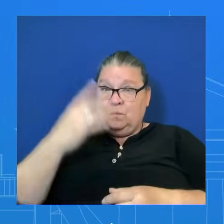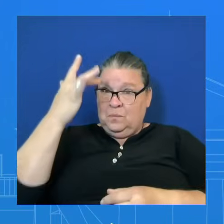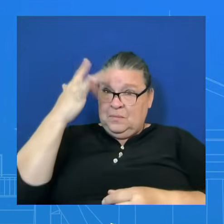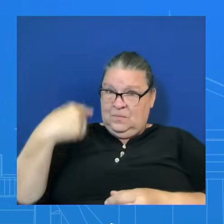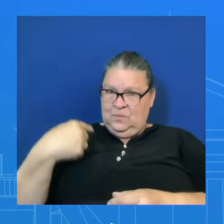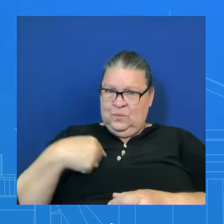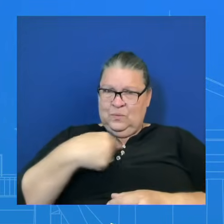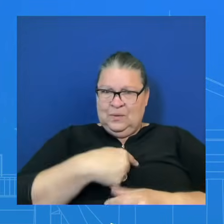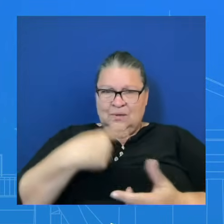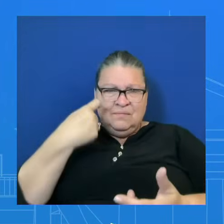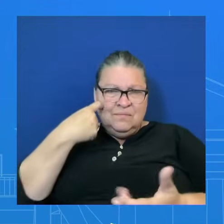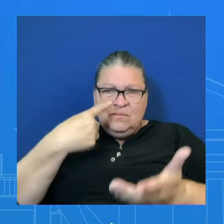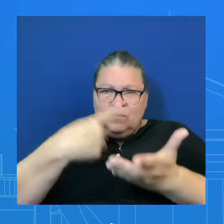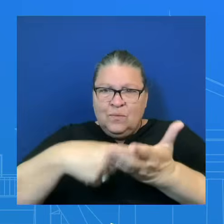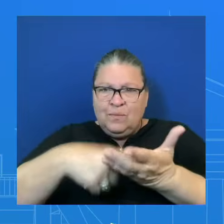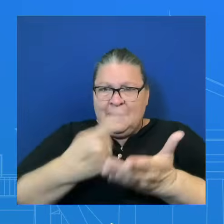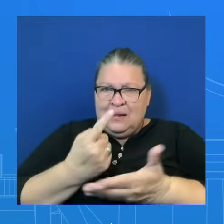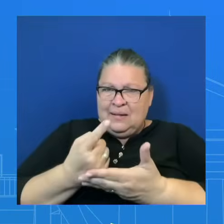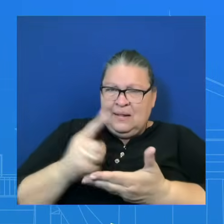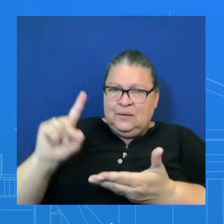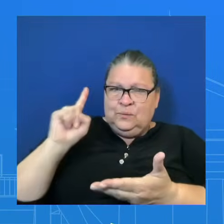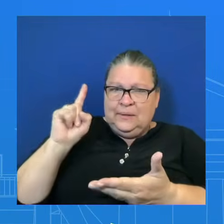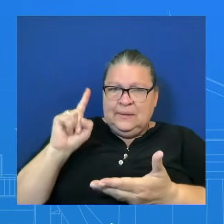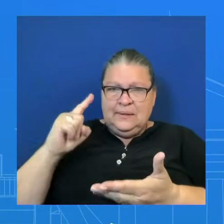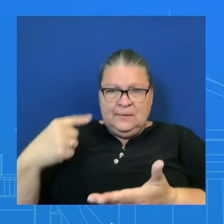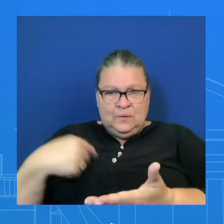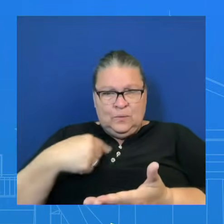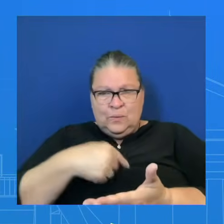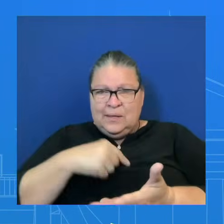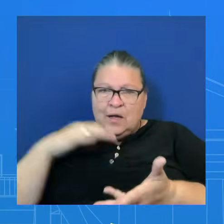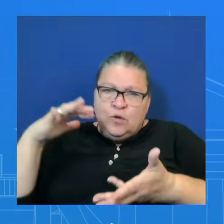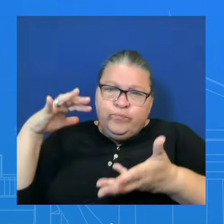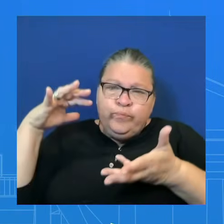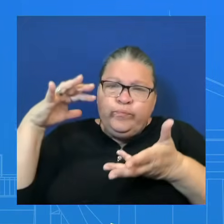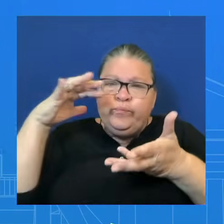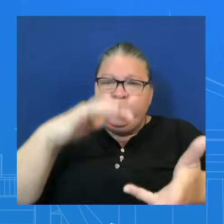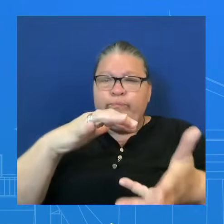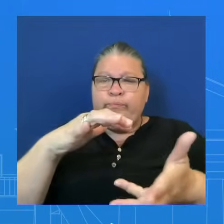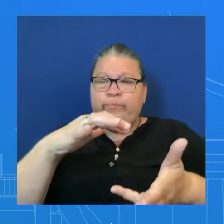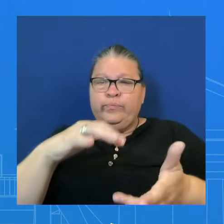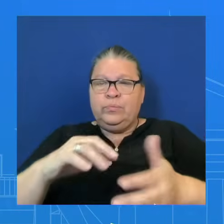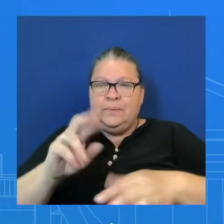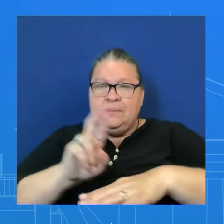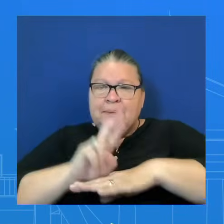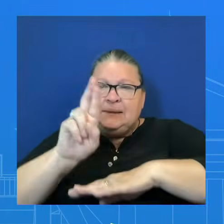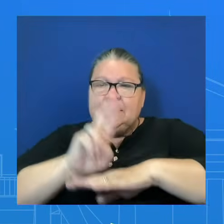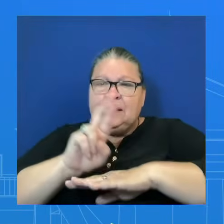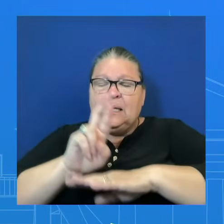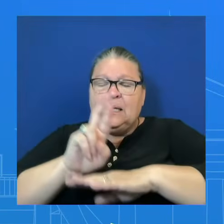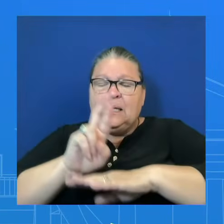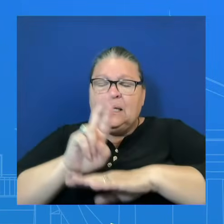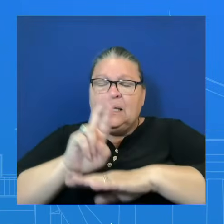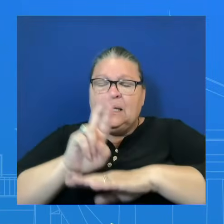So, without getting ahead of announcements to come, I can assure you that air defense remains top